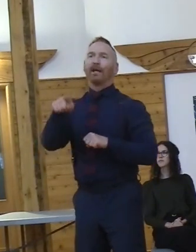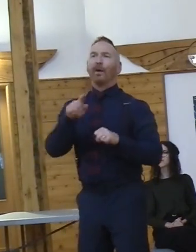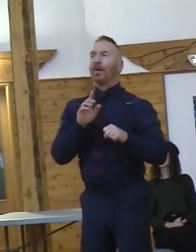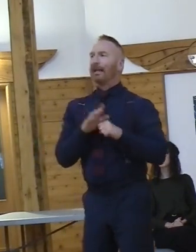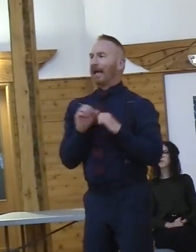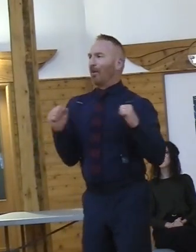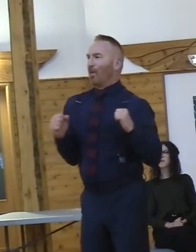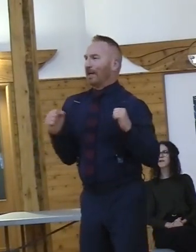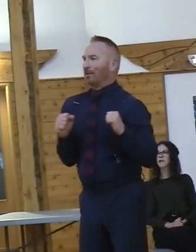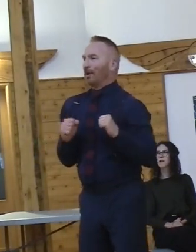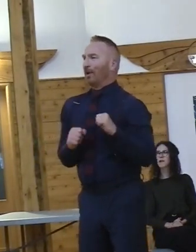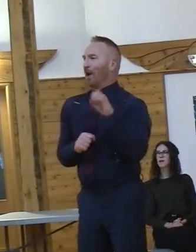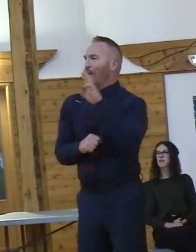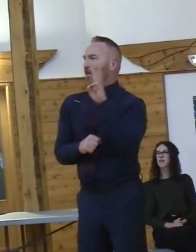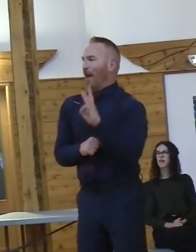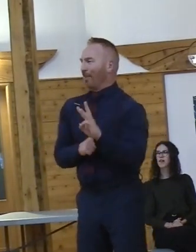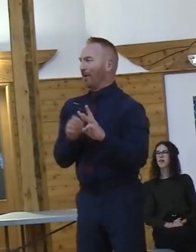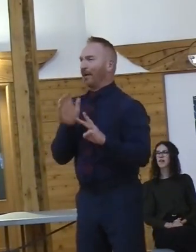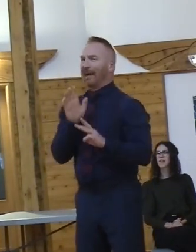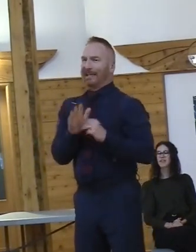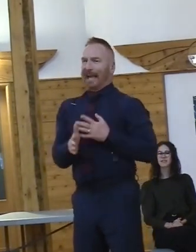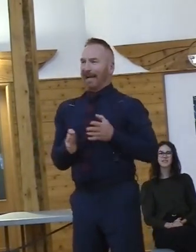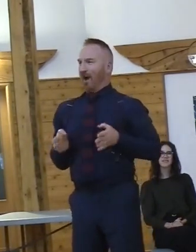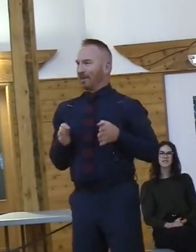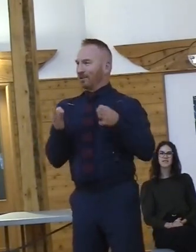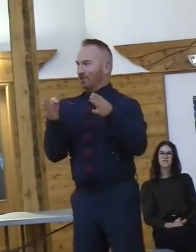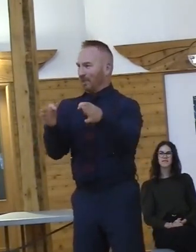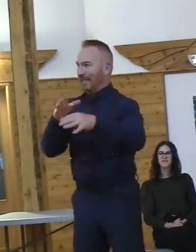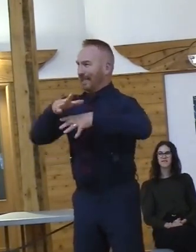pleasant out on the street.